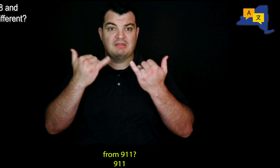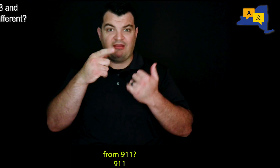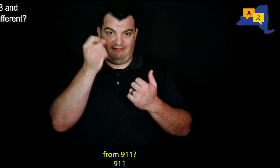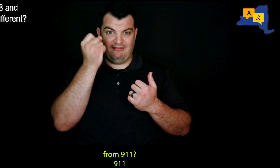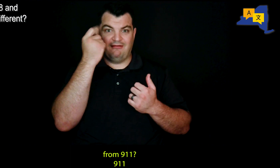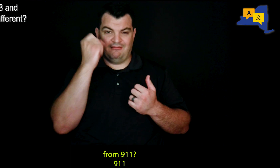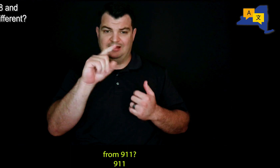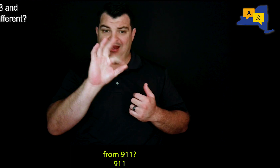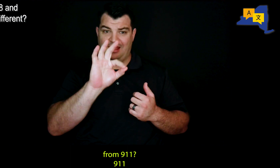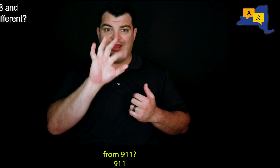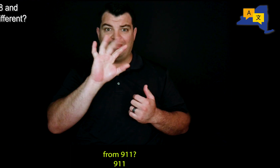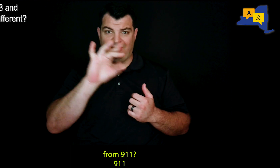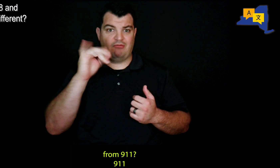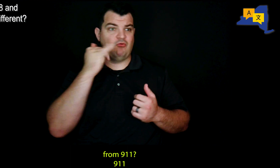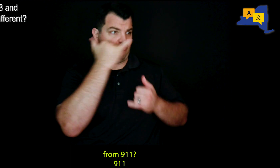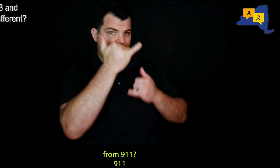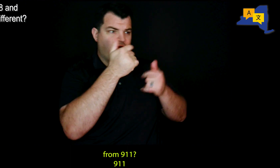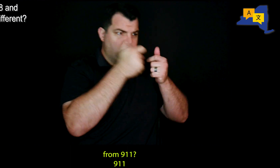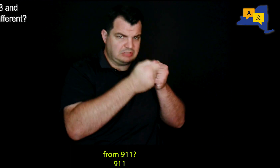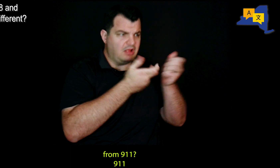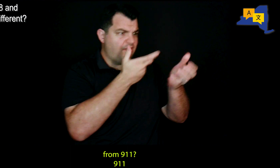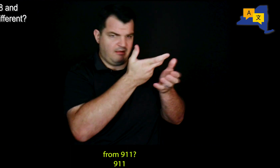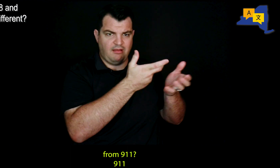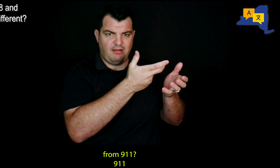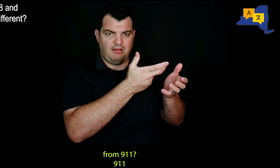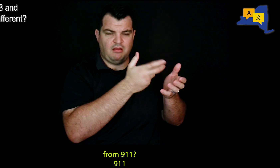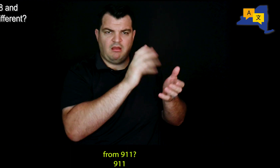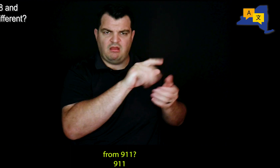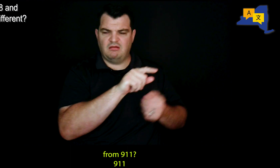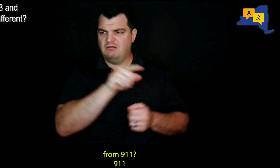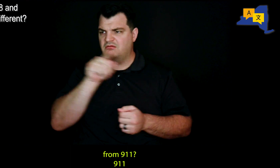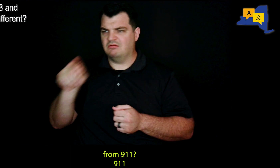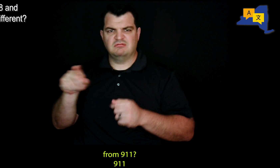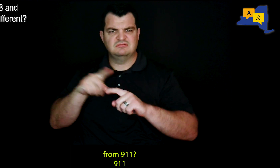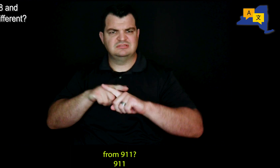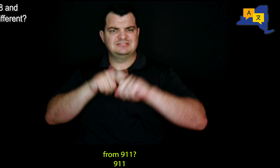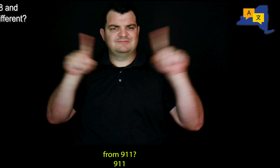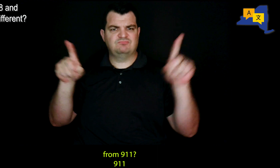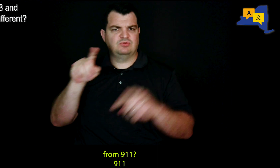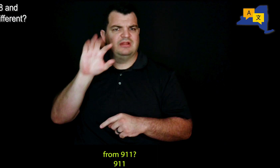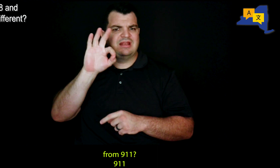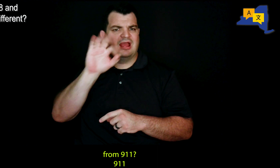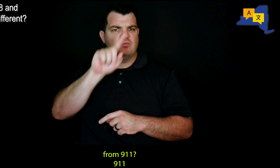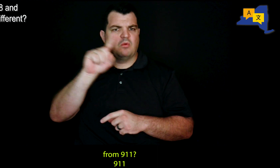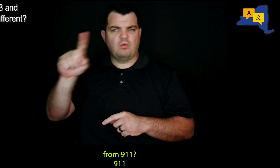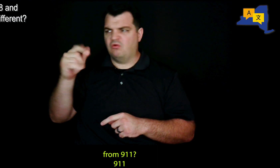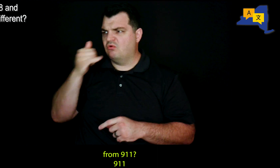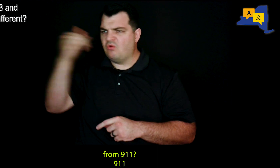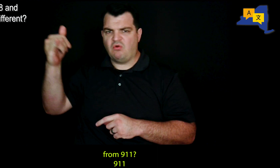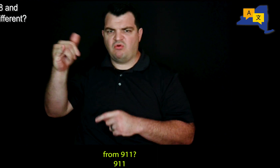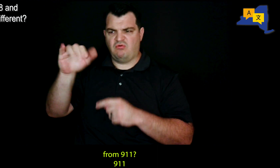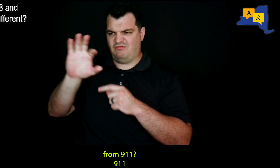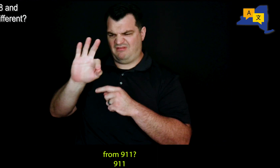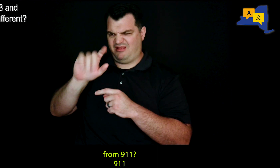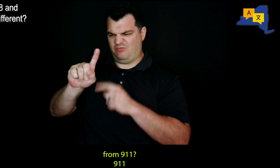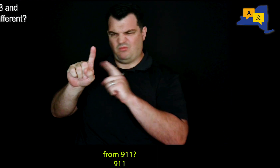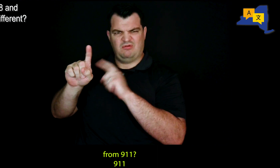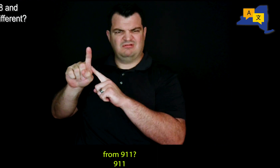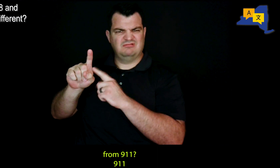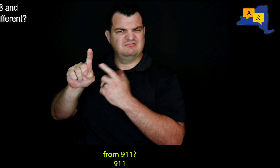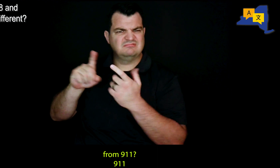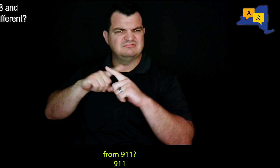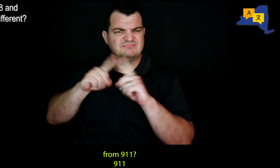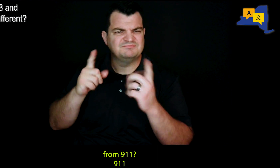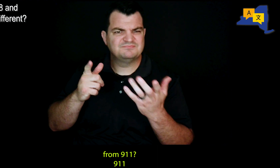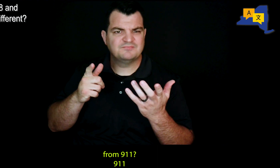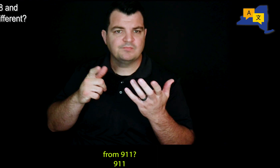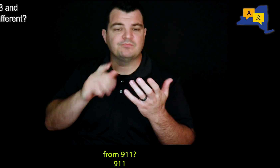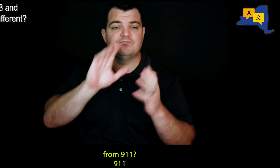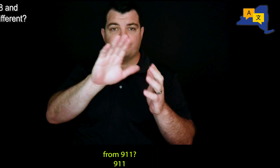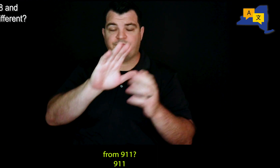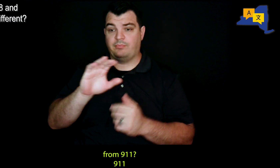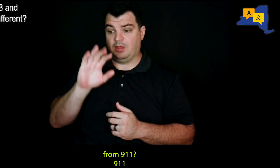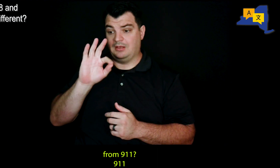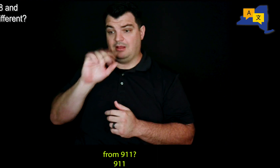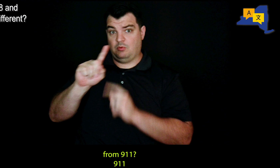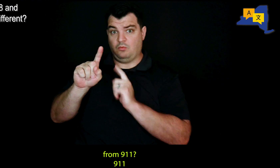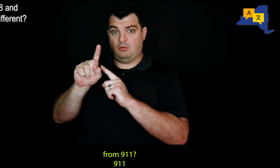from 911? 911